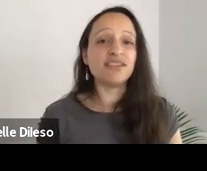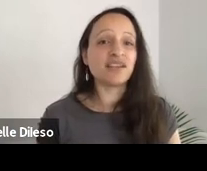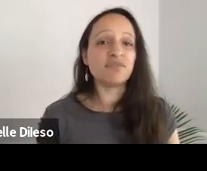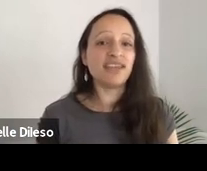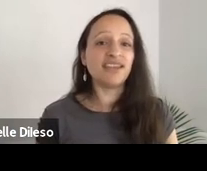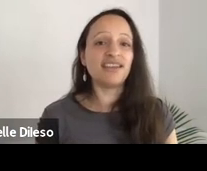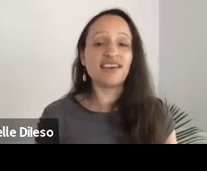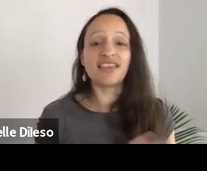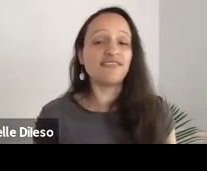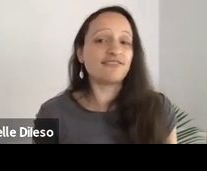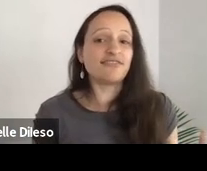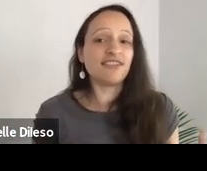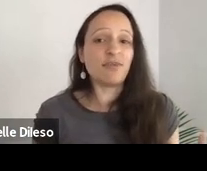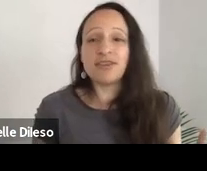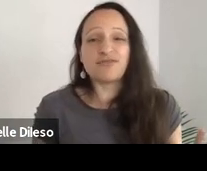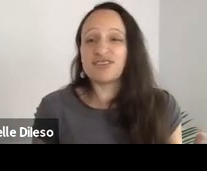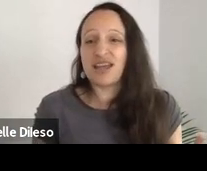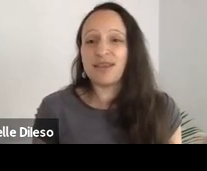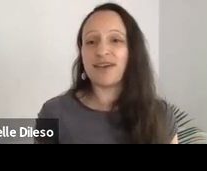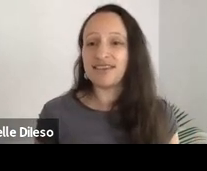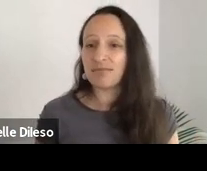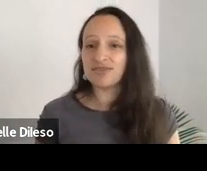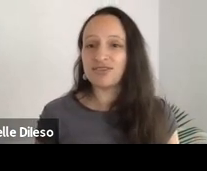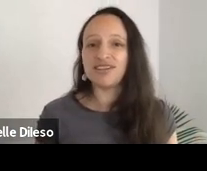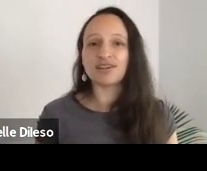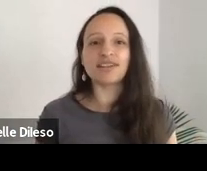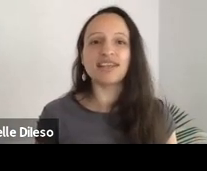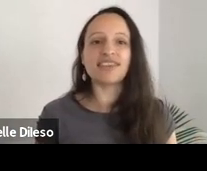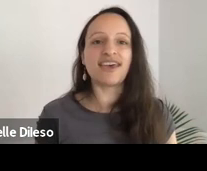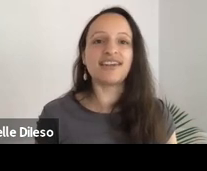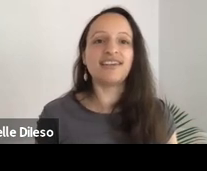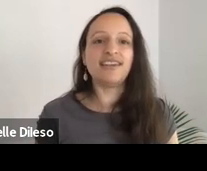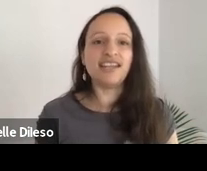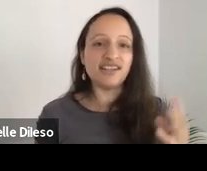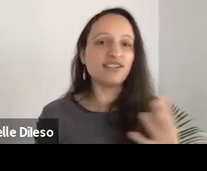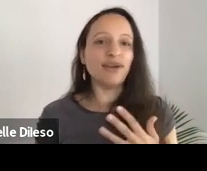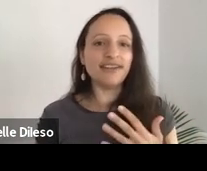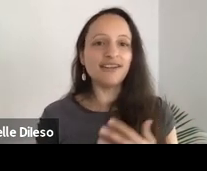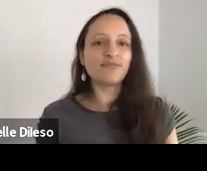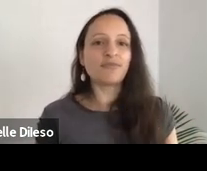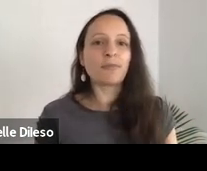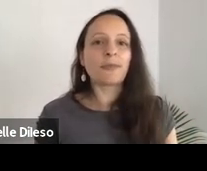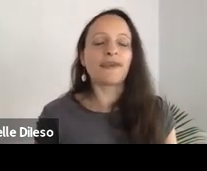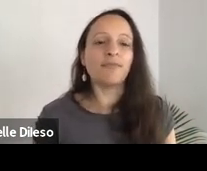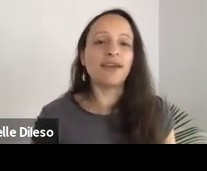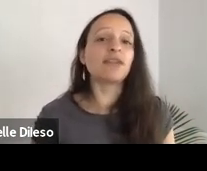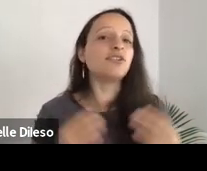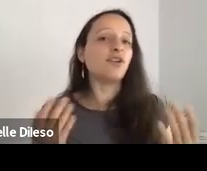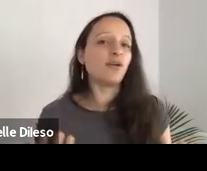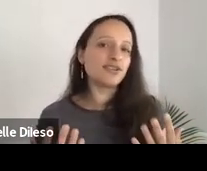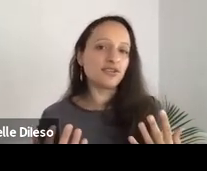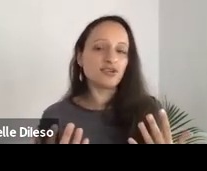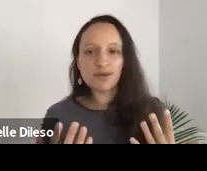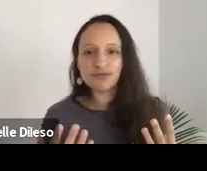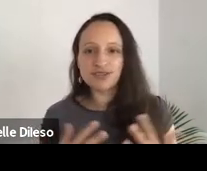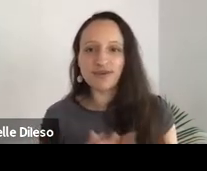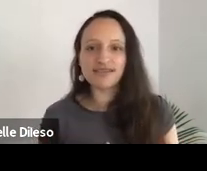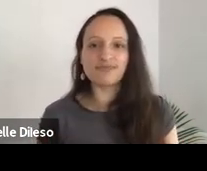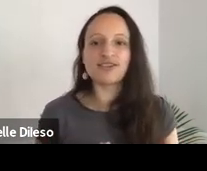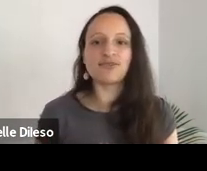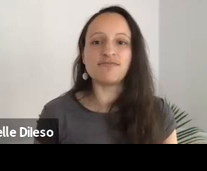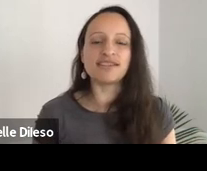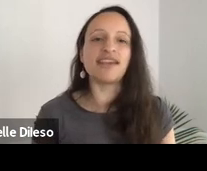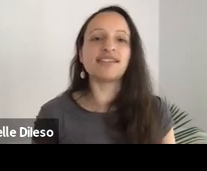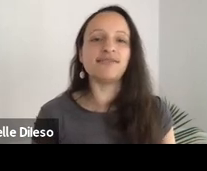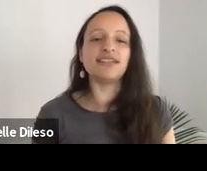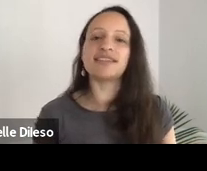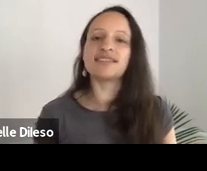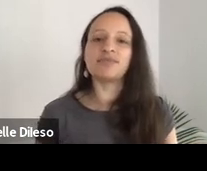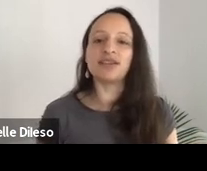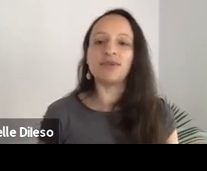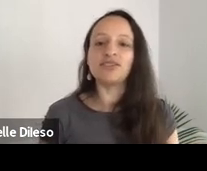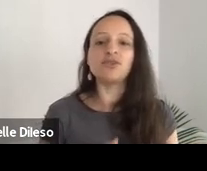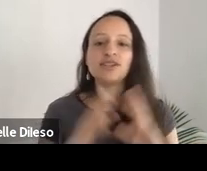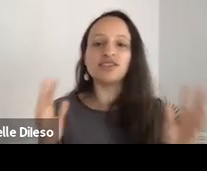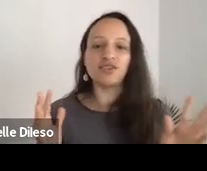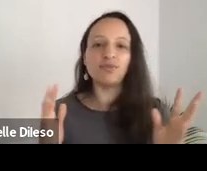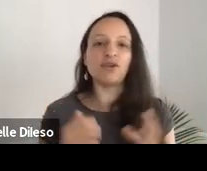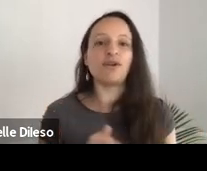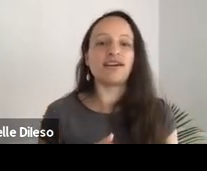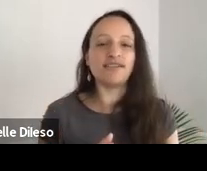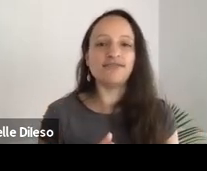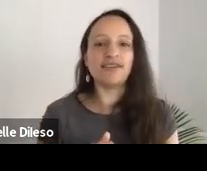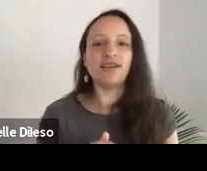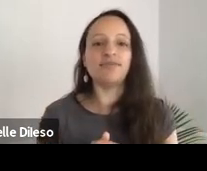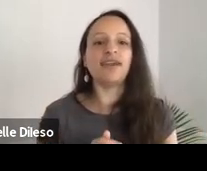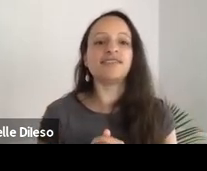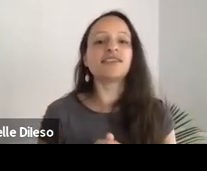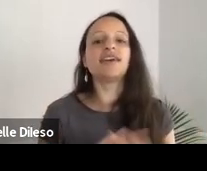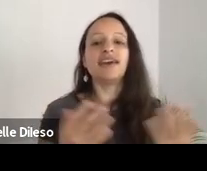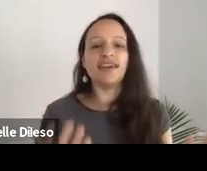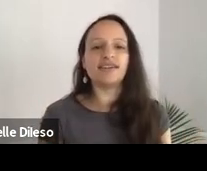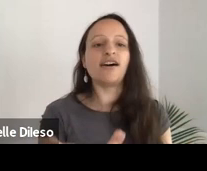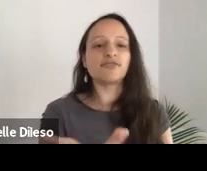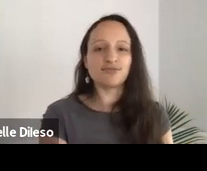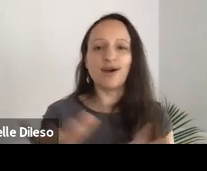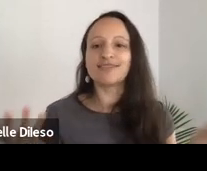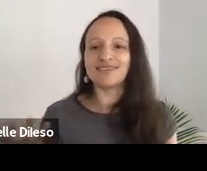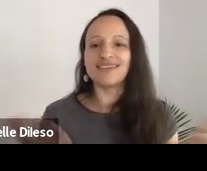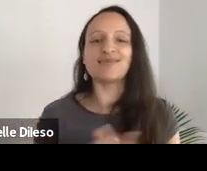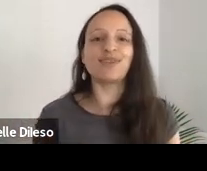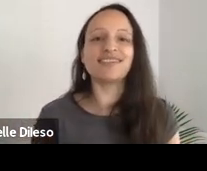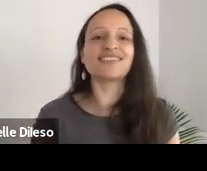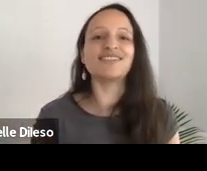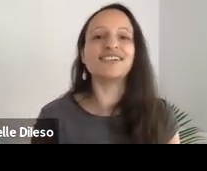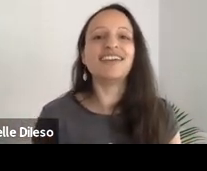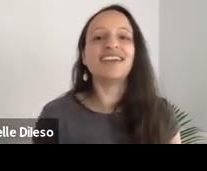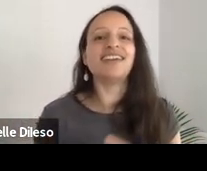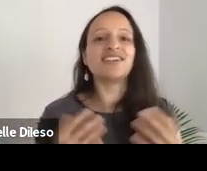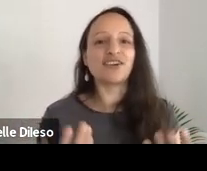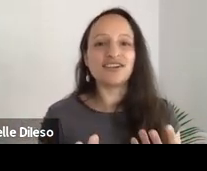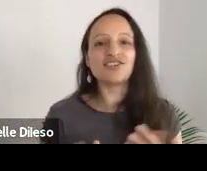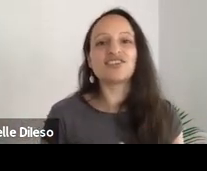It might be something that they've, it might be the first time they've had the opportunity to really get that into mud. Again we don't always know the grown ups' responses, especially with messy activities, that's something we do need to be aware of. And again offer smocks and things in place to